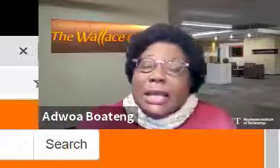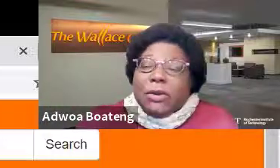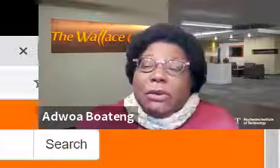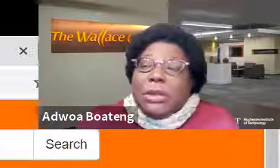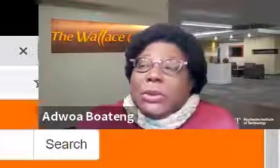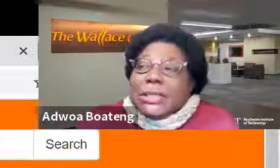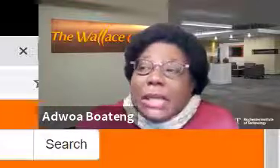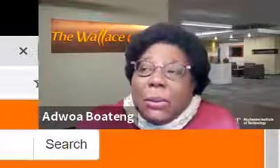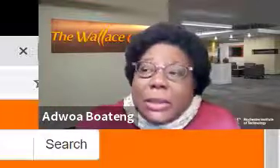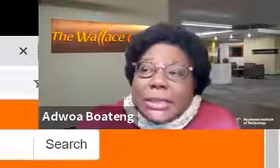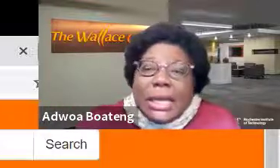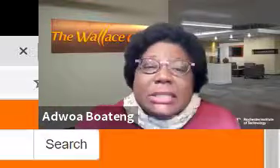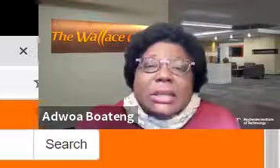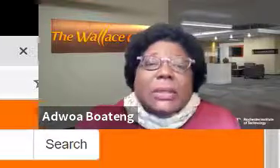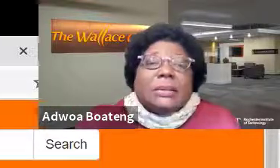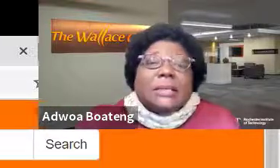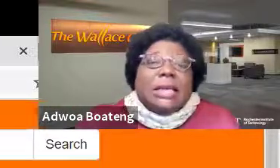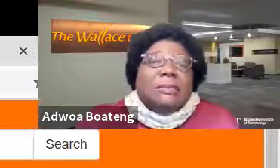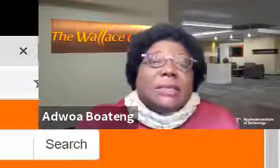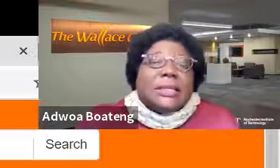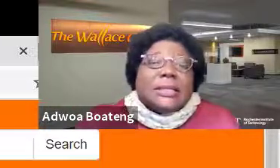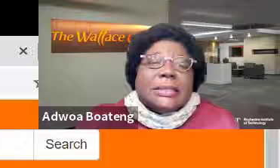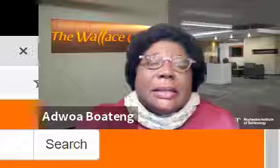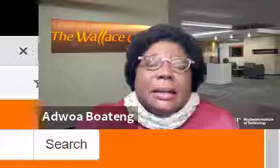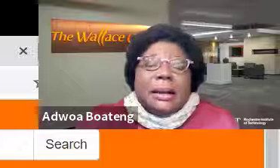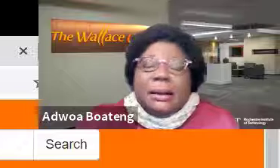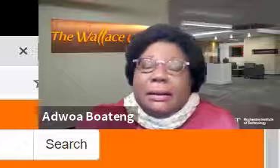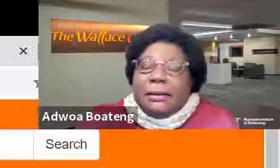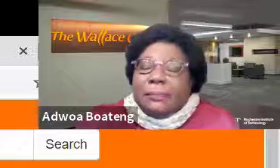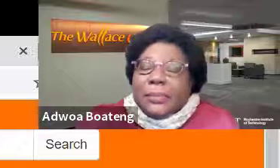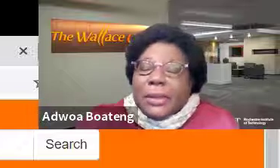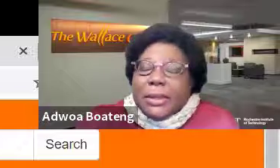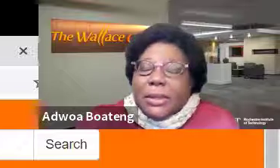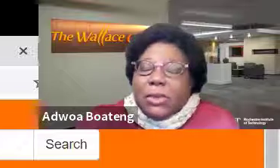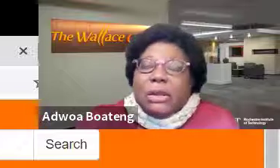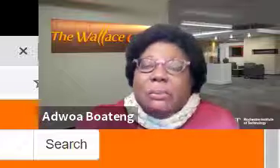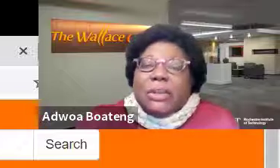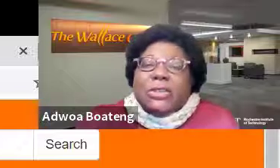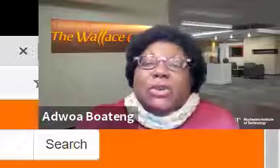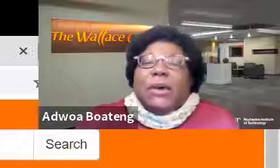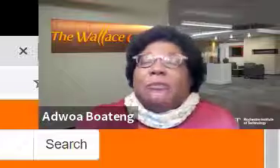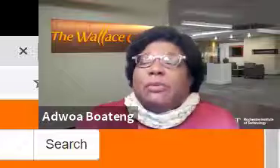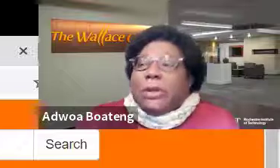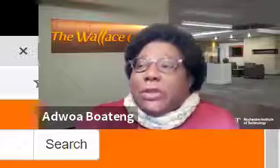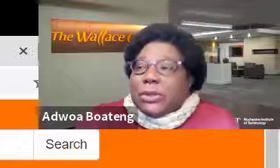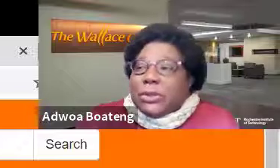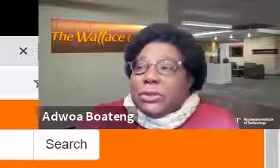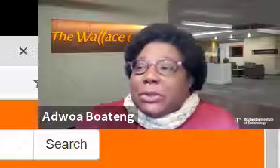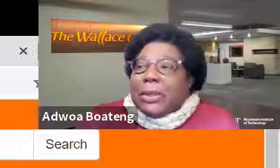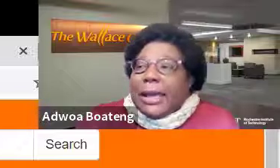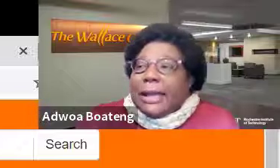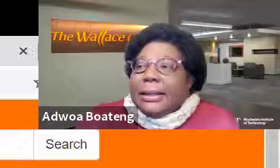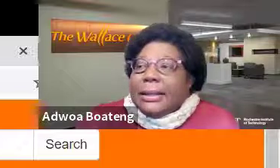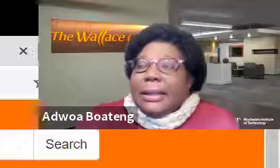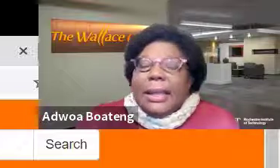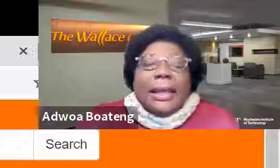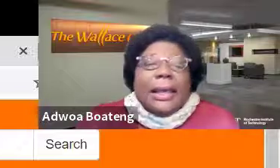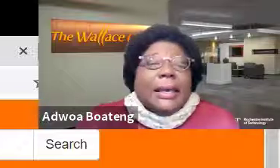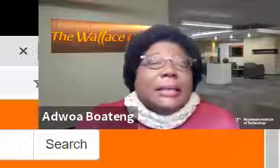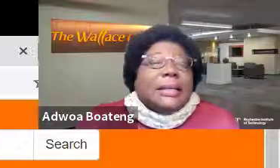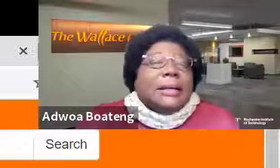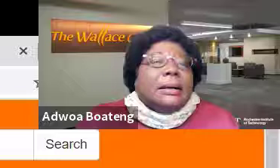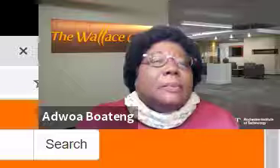Adwoa Boateng: You're going to be using someone's someone else's images. I'm want to make sure you have permission to do that. And